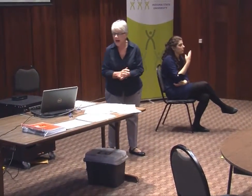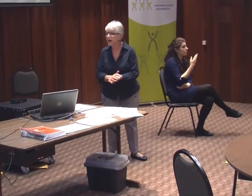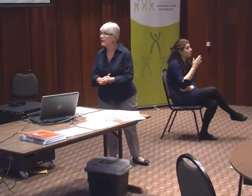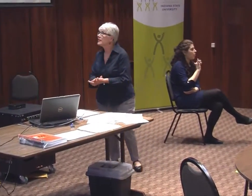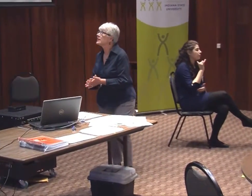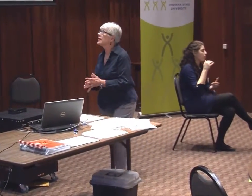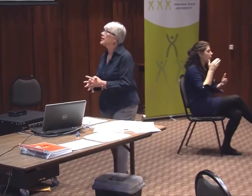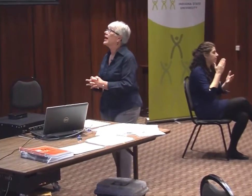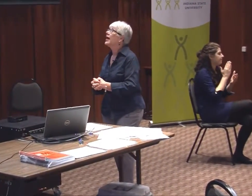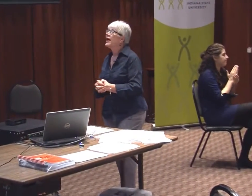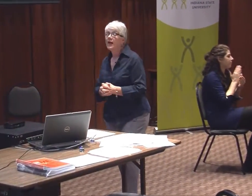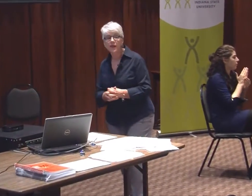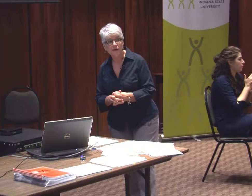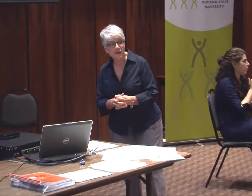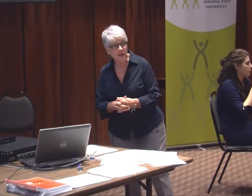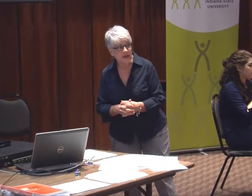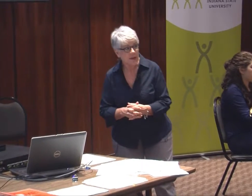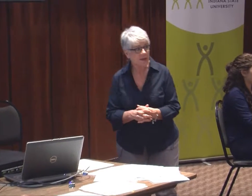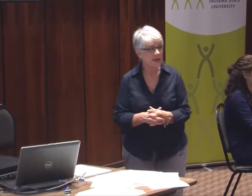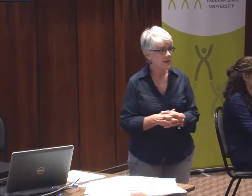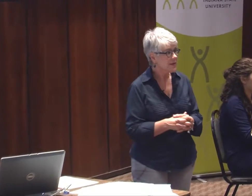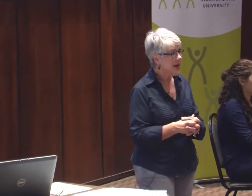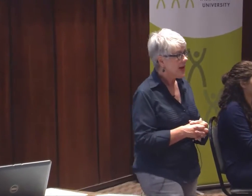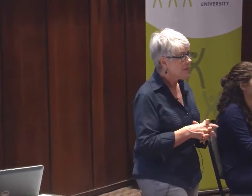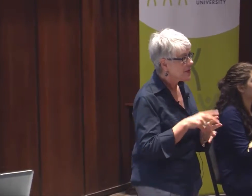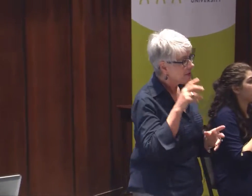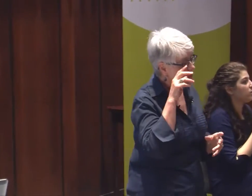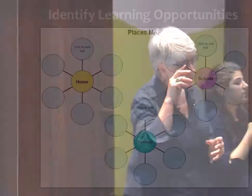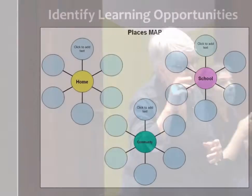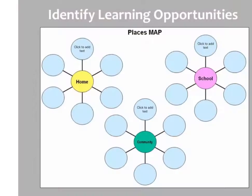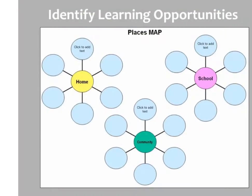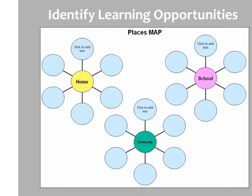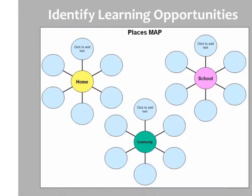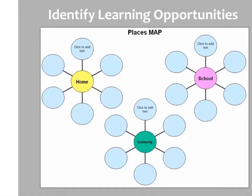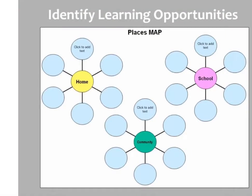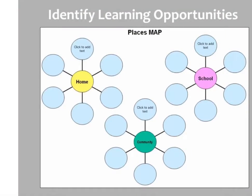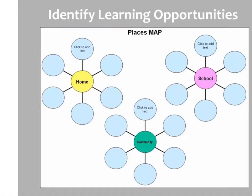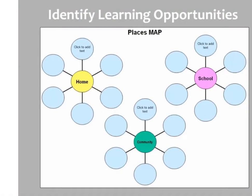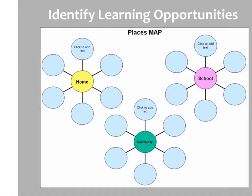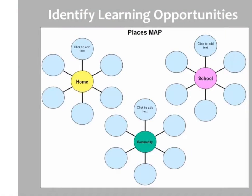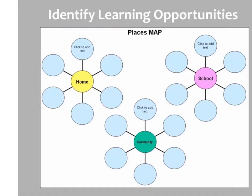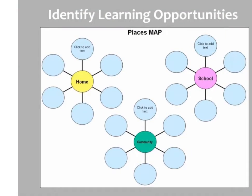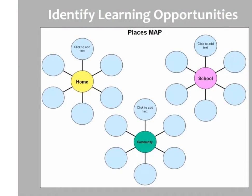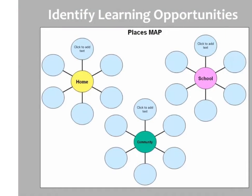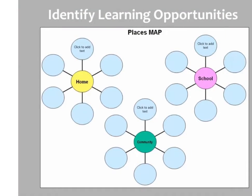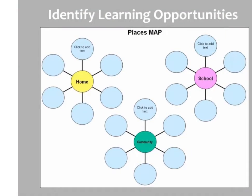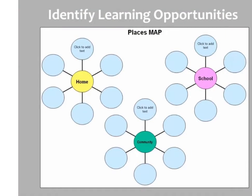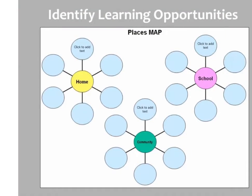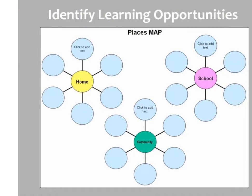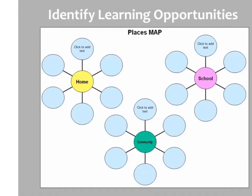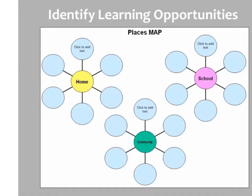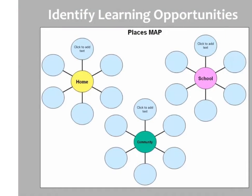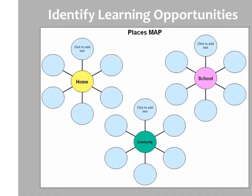packet okay. The first one is the places map, and this is a way for you to identify learning